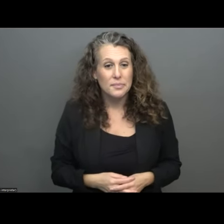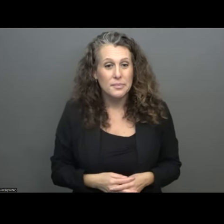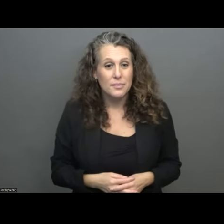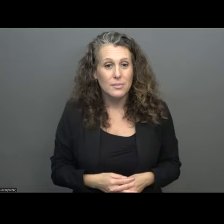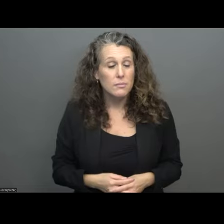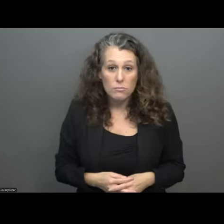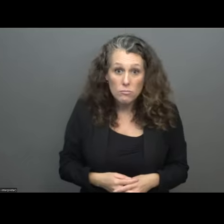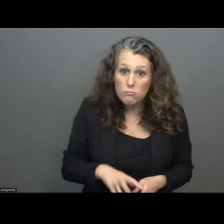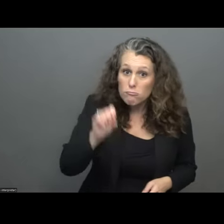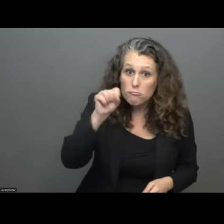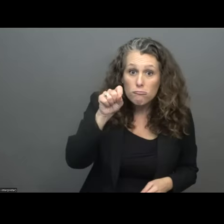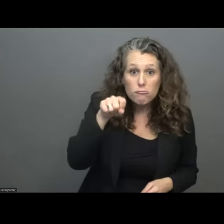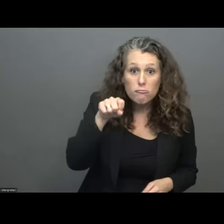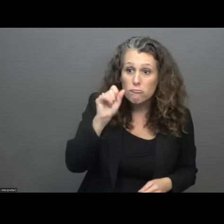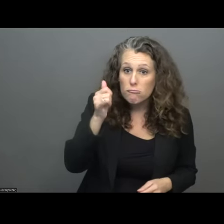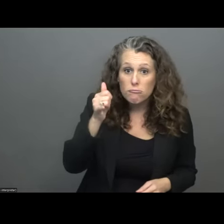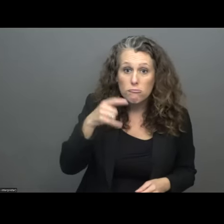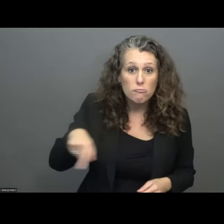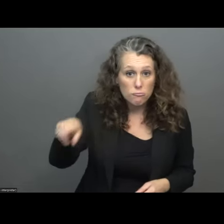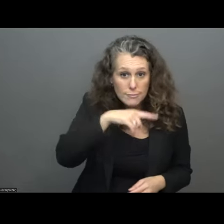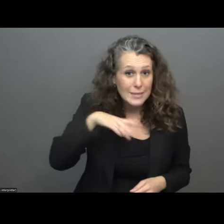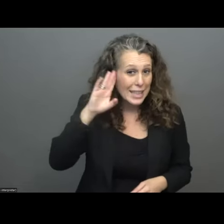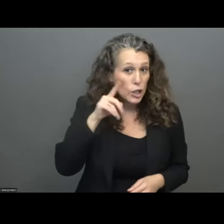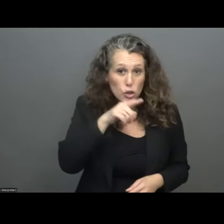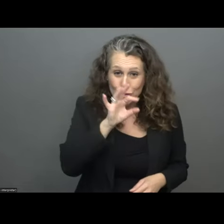able to hear you. thank you for that. 14:10:20 Okay, Go ahead.